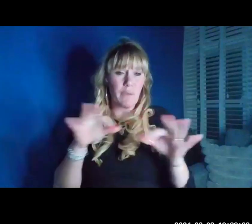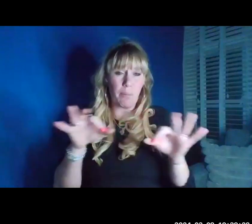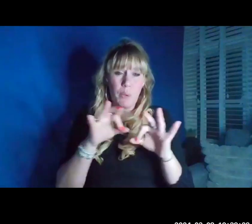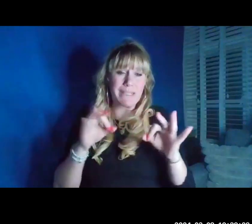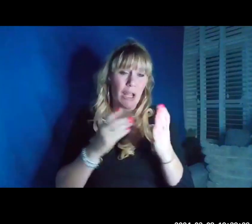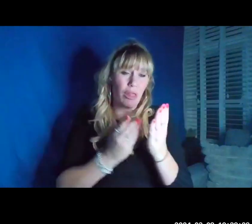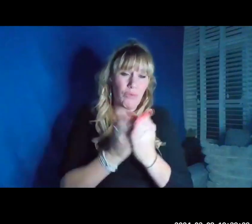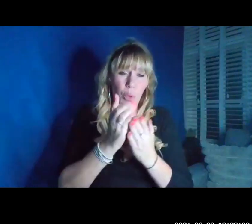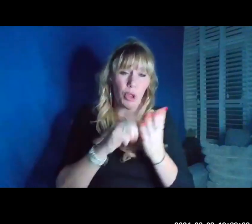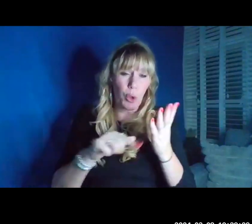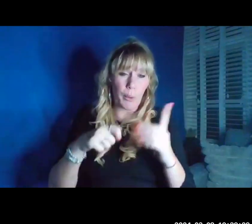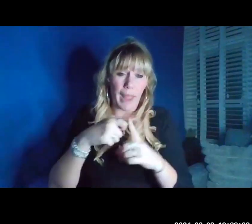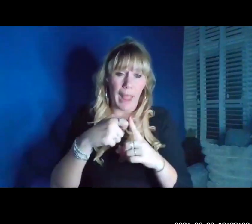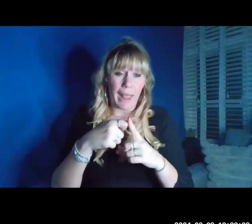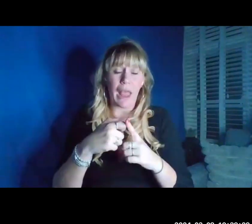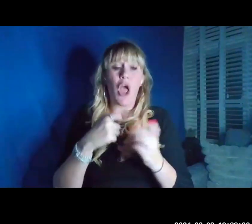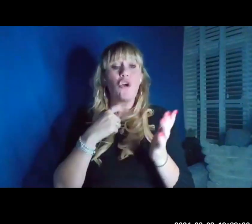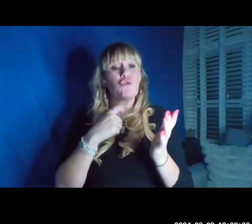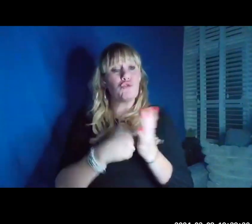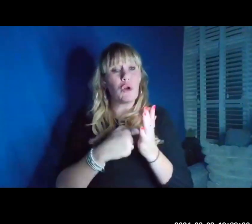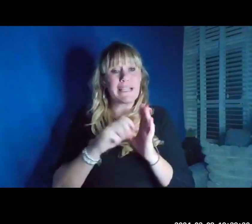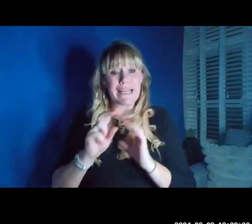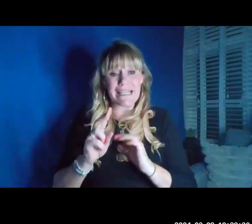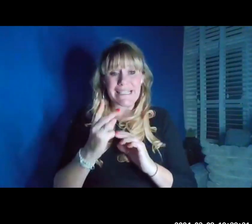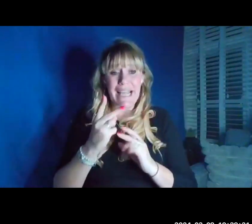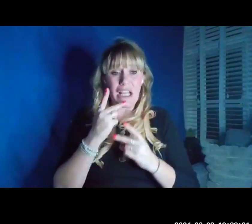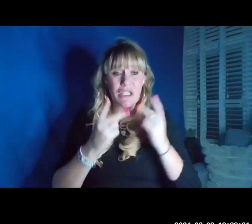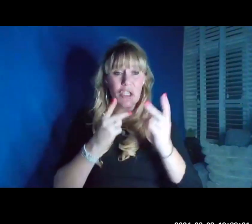Roxana's second song was recorded three years later,